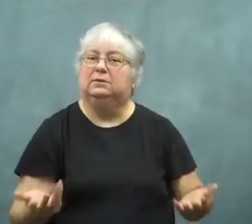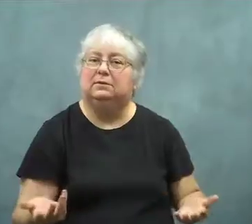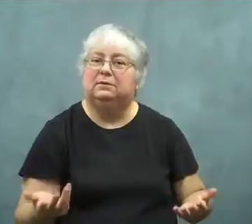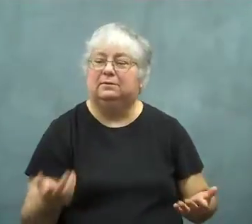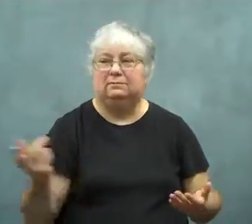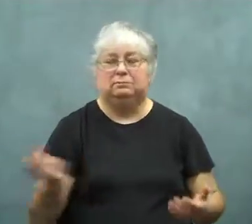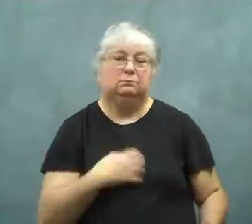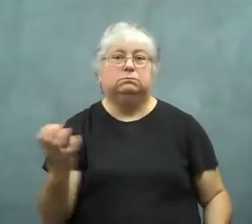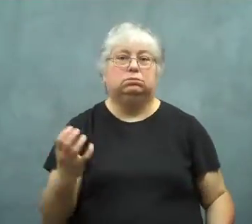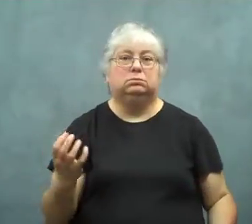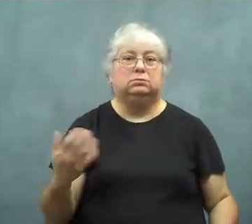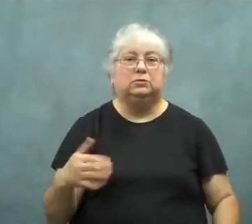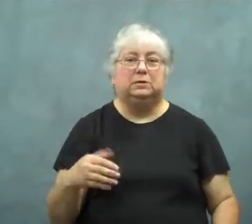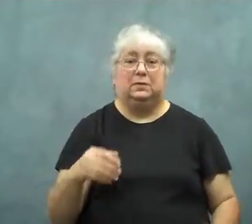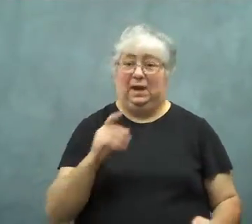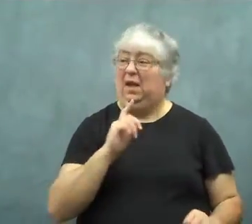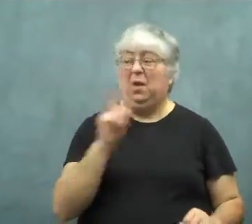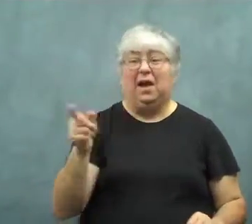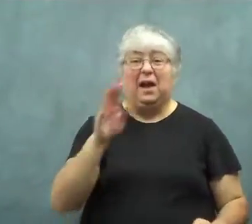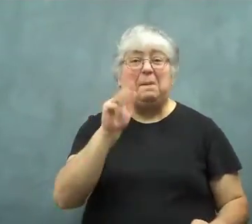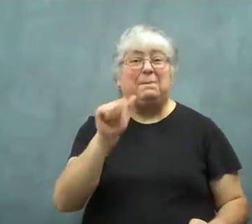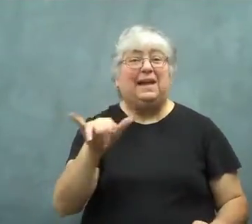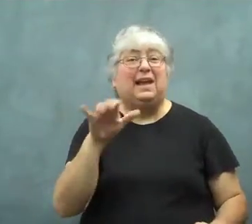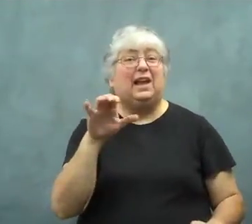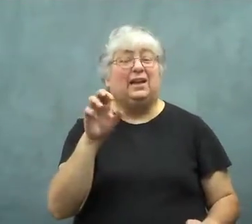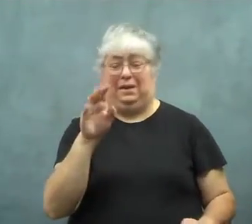They were extremely upset by the report.